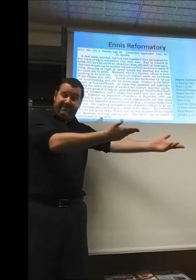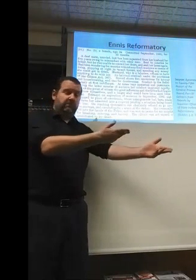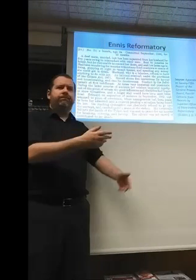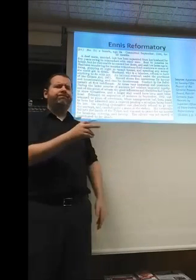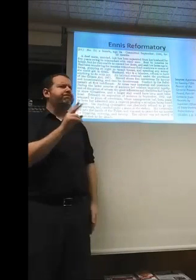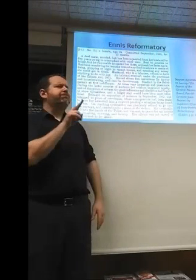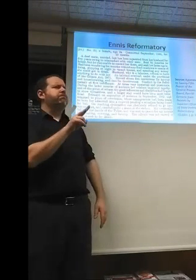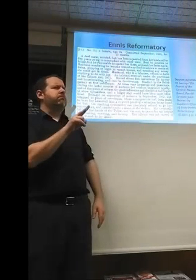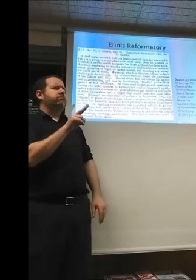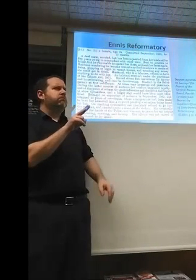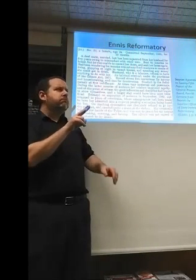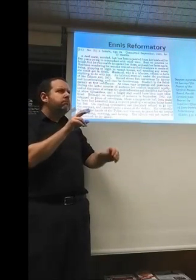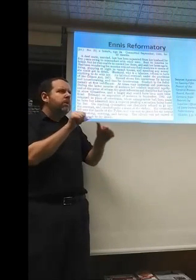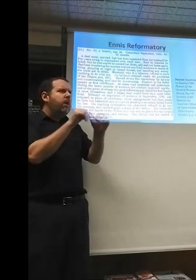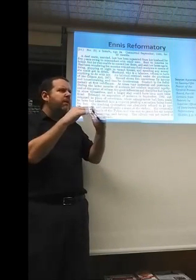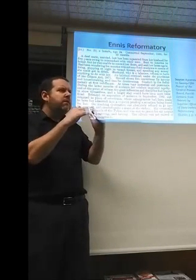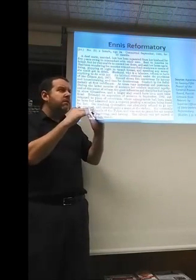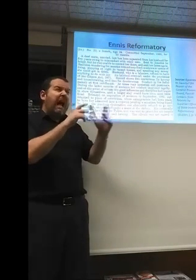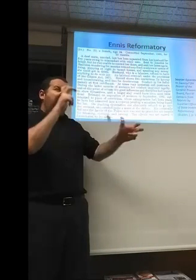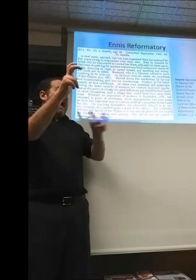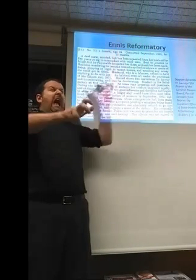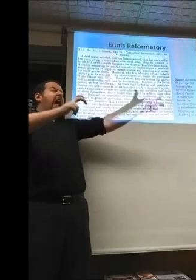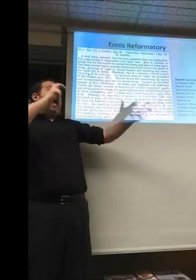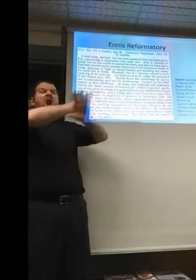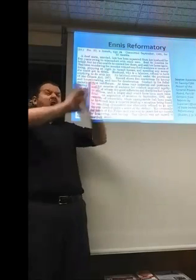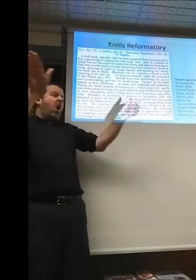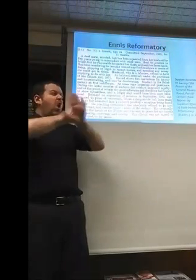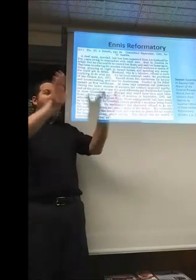The judge saw this, and then handed her a bible.